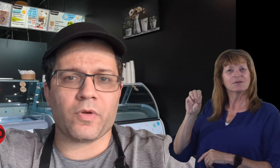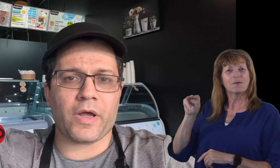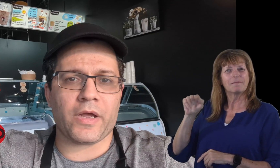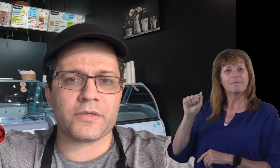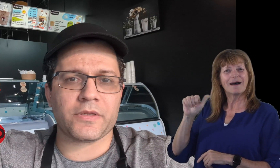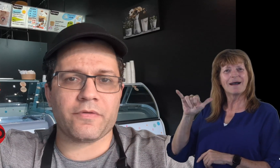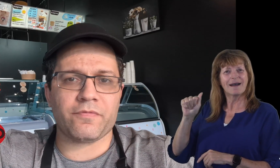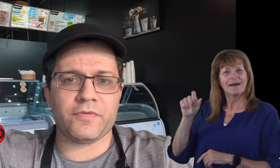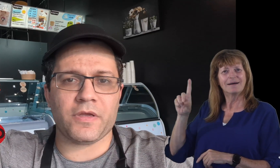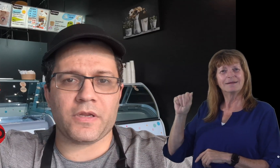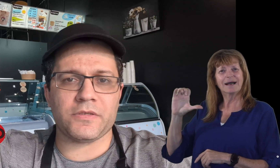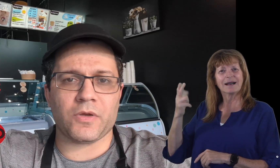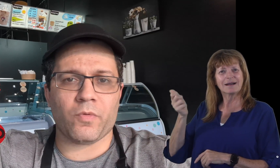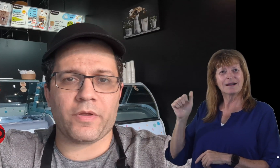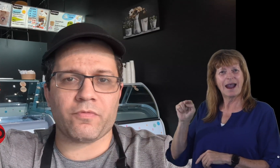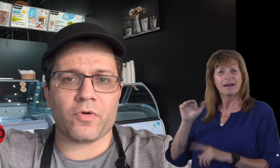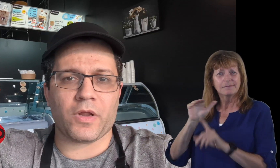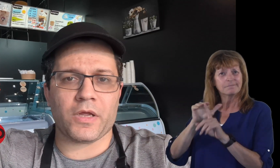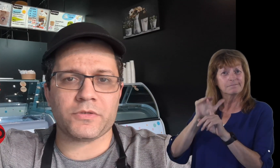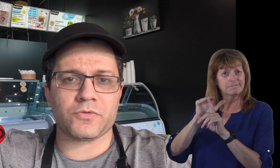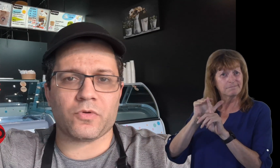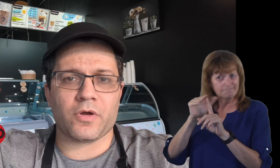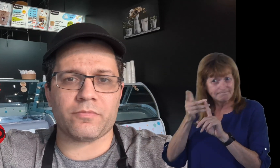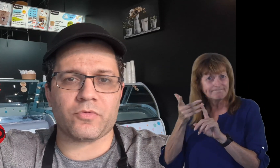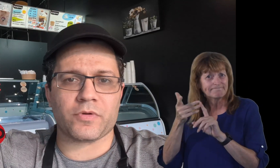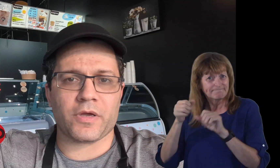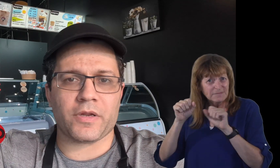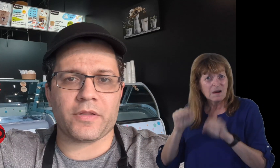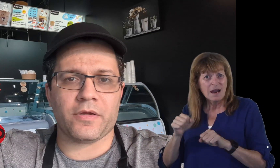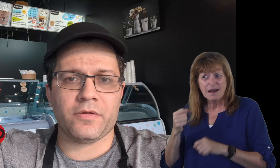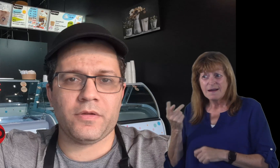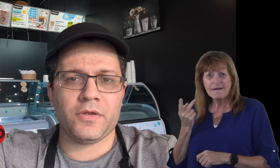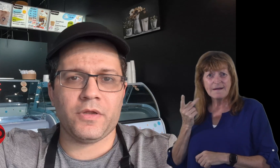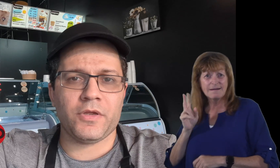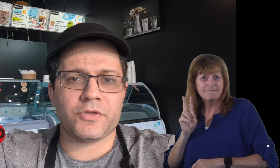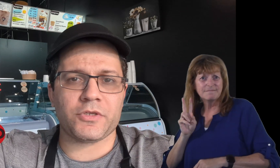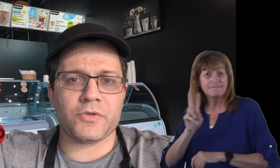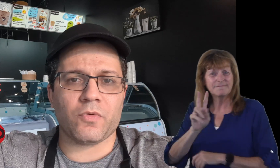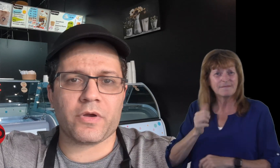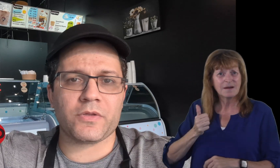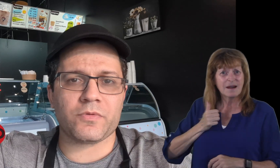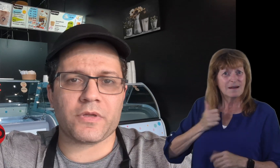to ask if there was a way for us to come to Canada. She worked